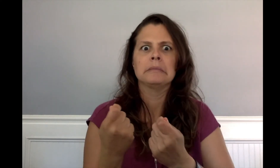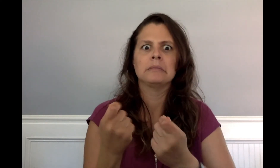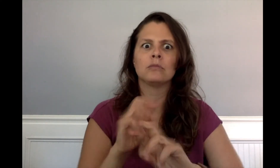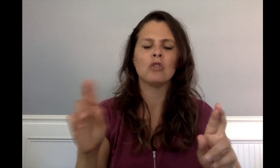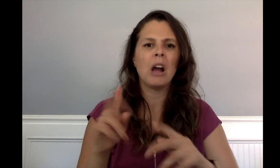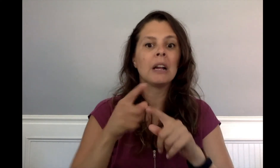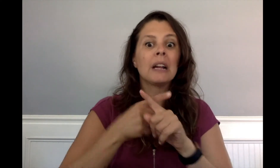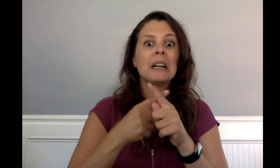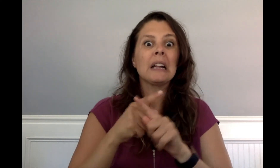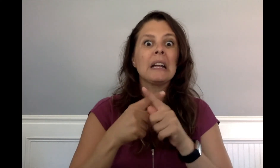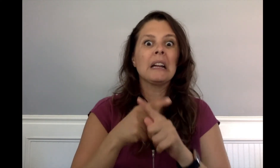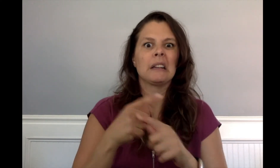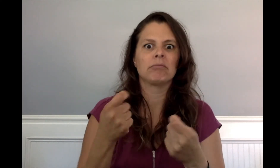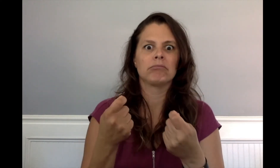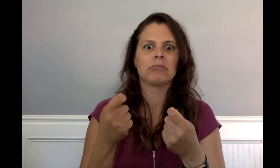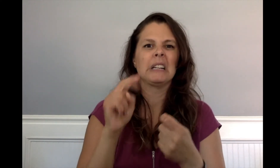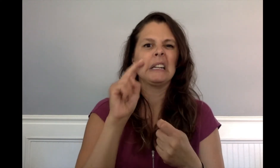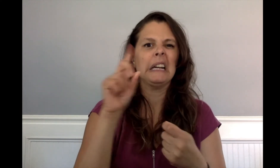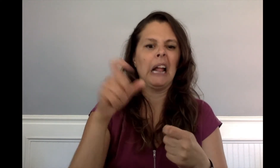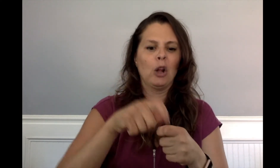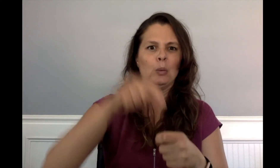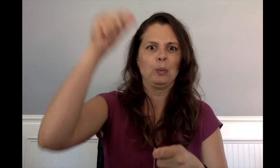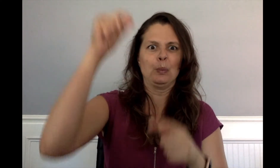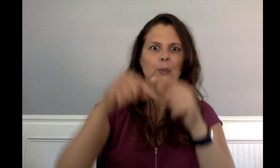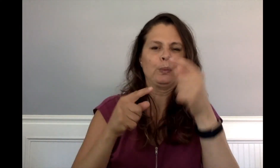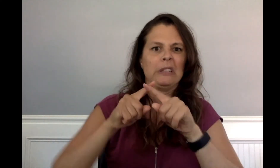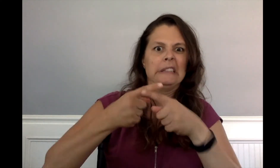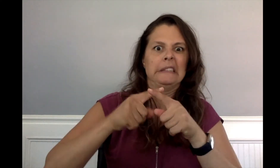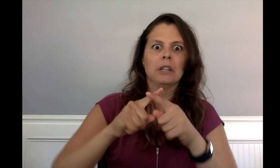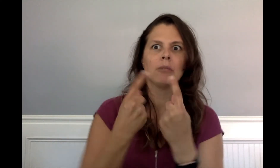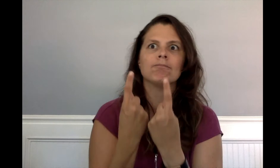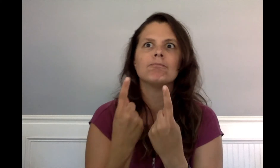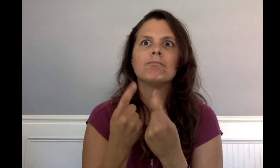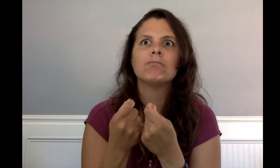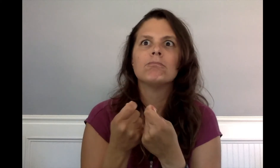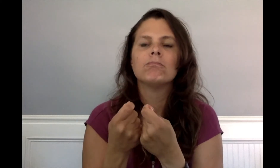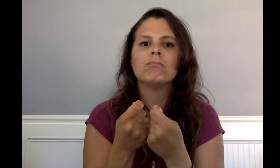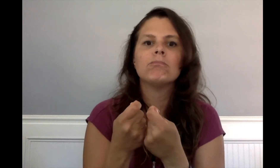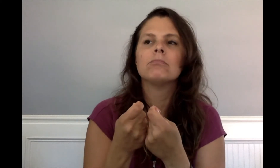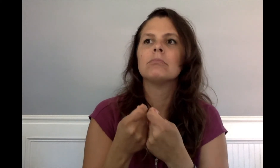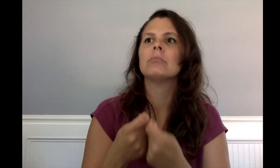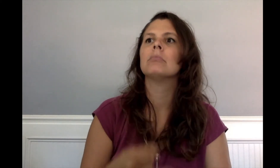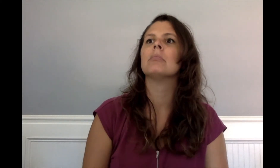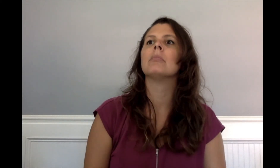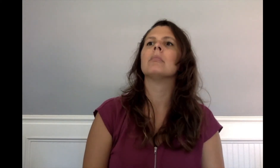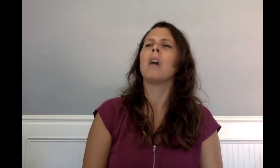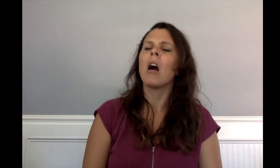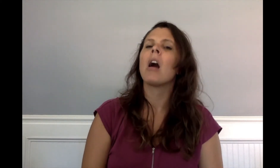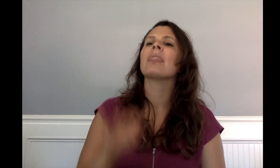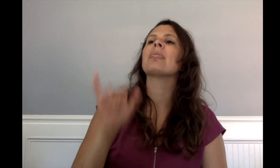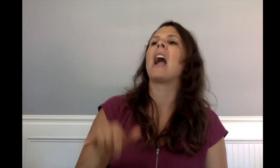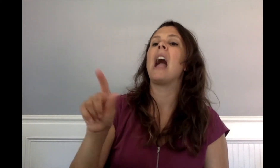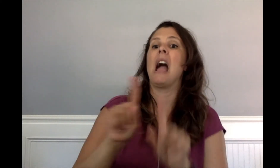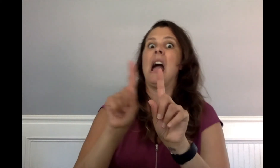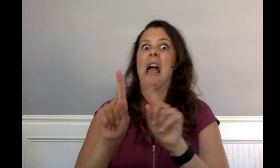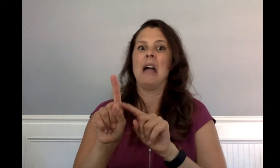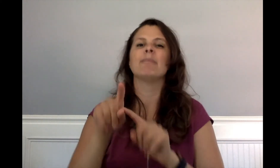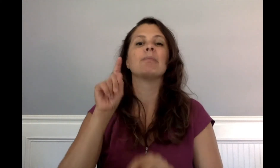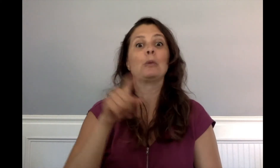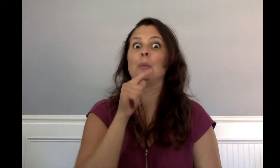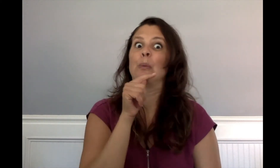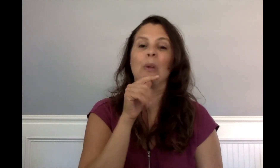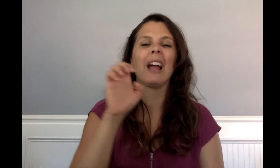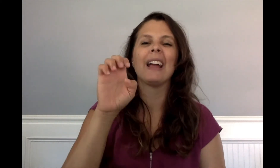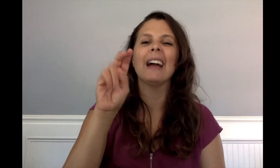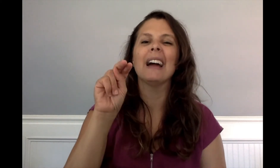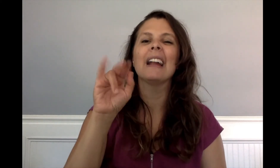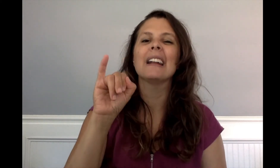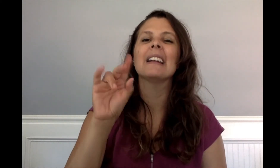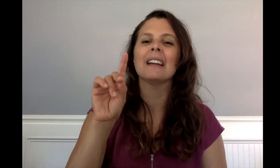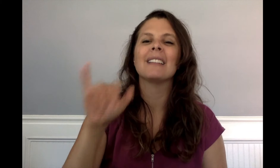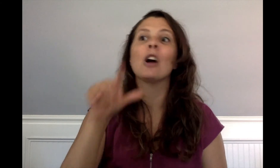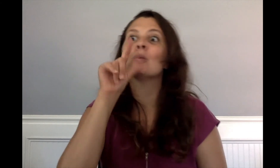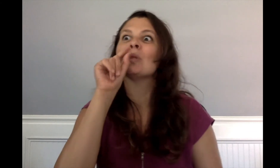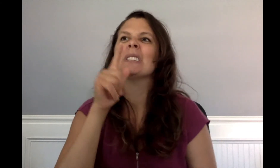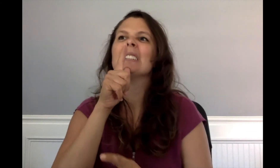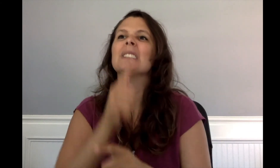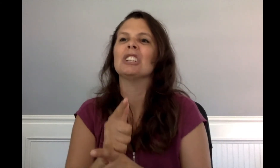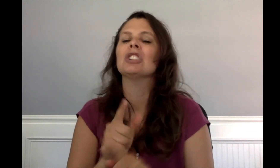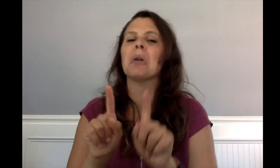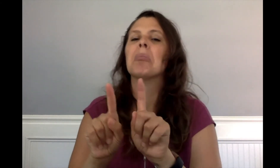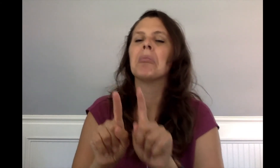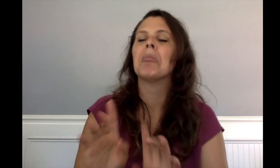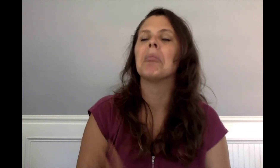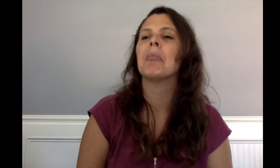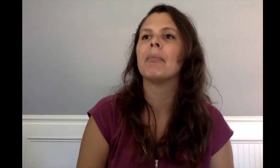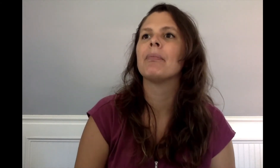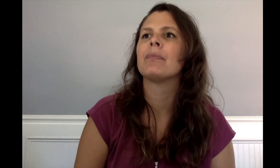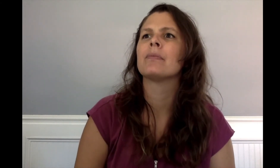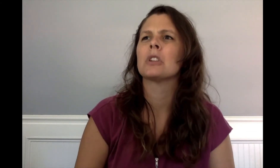armed with a knitting needle. This must be Enid, Miss Tweedy's sister.